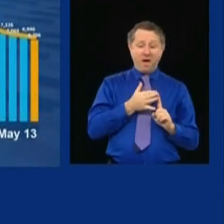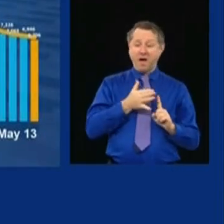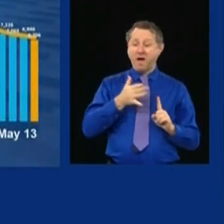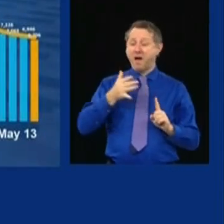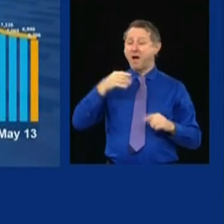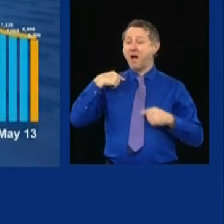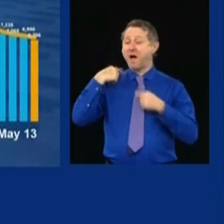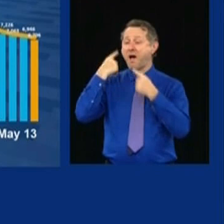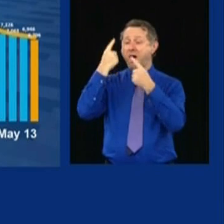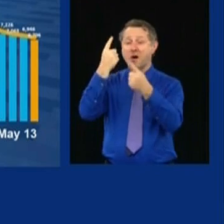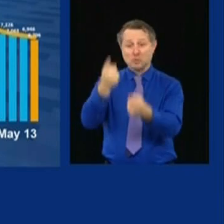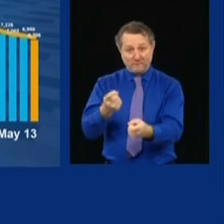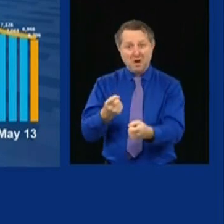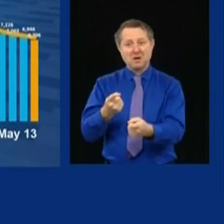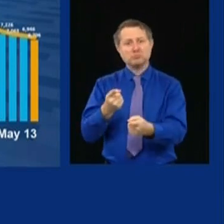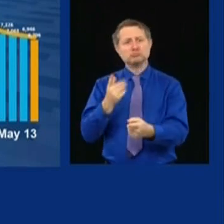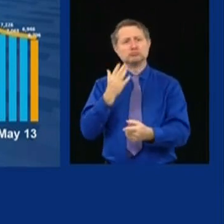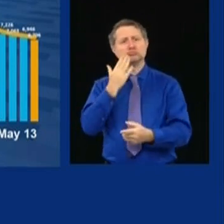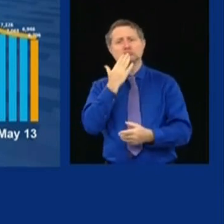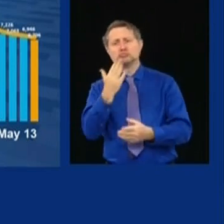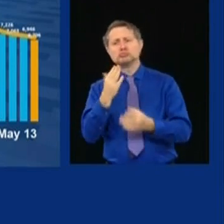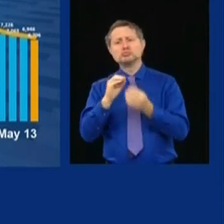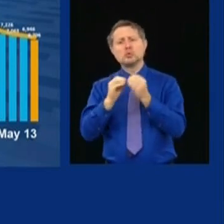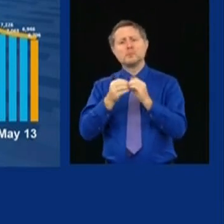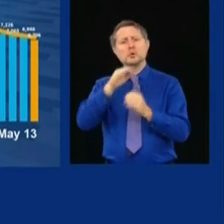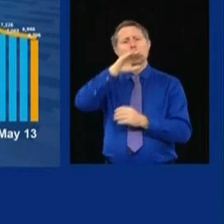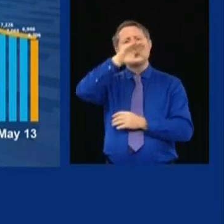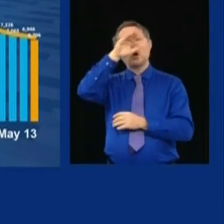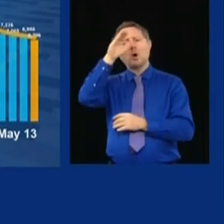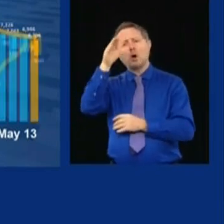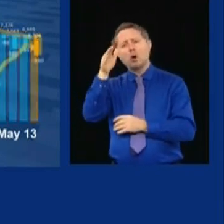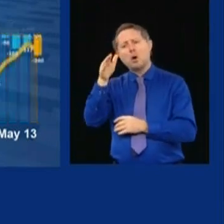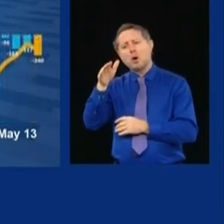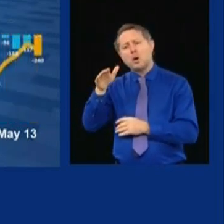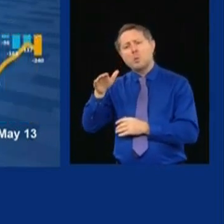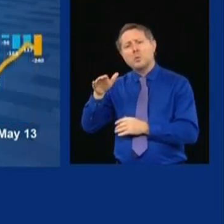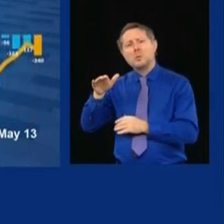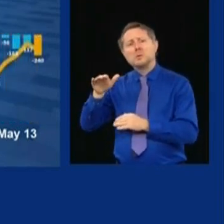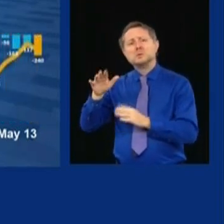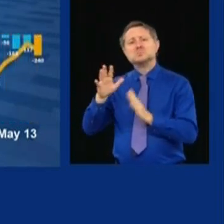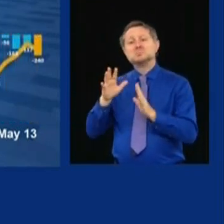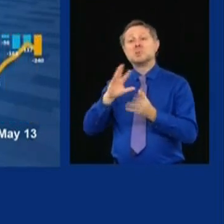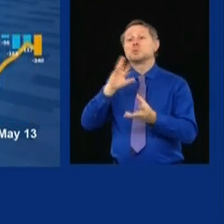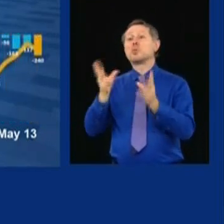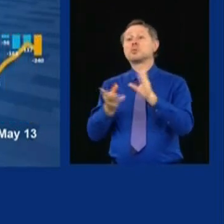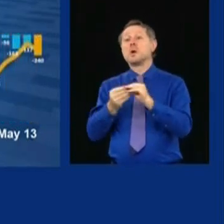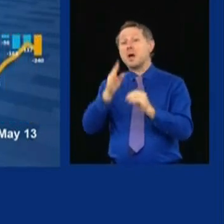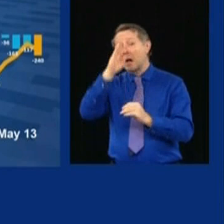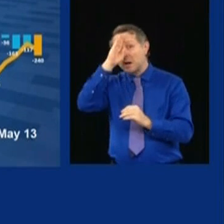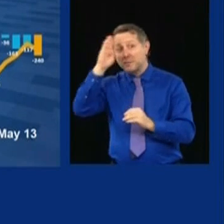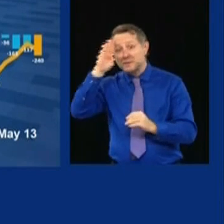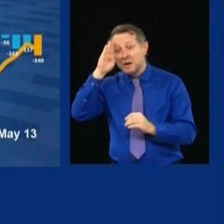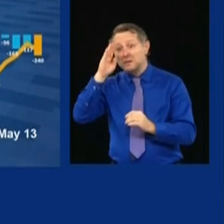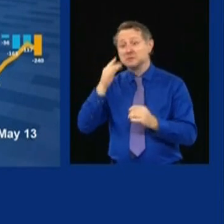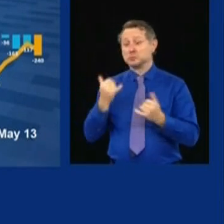CASE. YOU CAN SEE SO FAR SO GOOD IN TERMS OF THE CONTINUING DECLINE